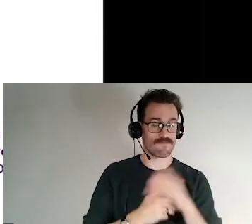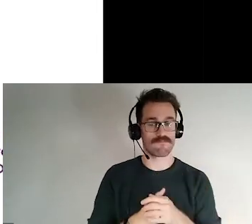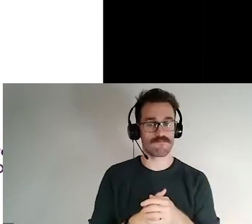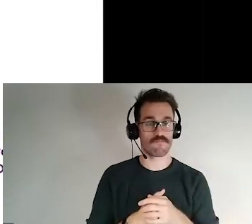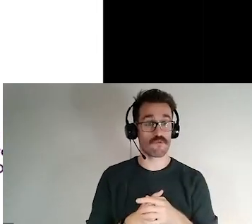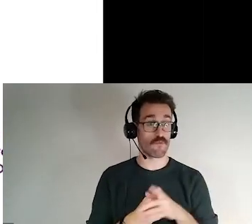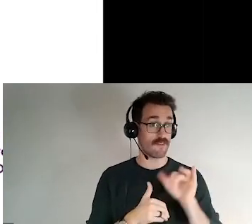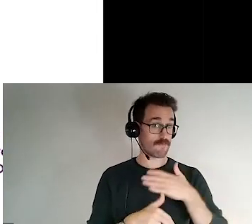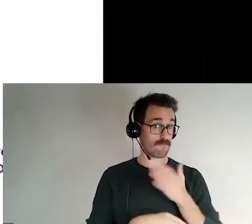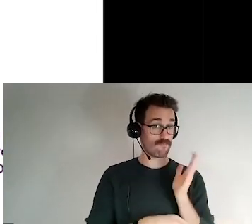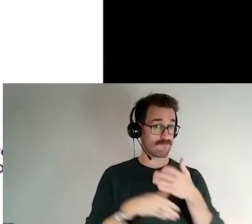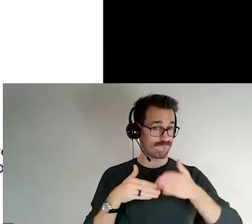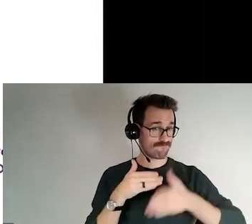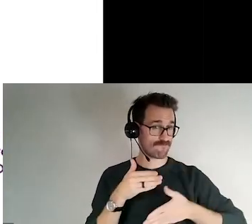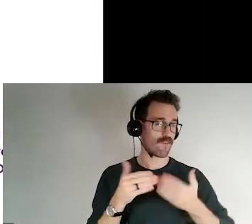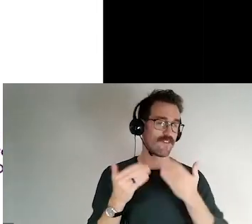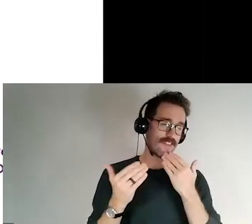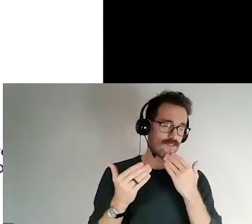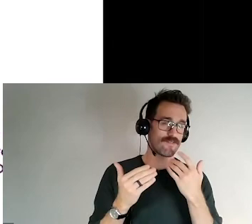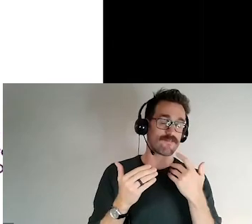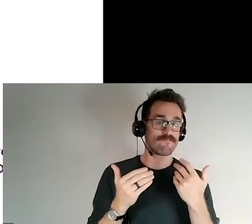the Disability and Work Conference for inviting me to present. Over to you Ron.